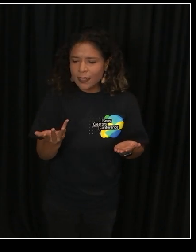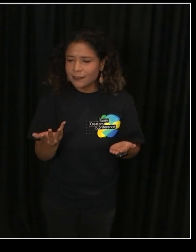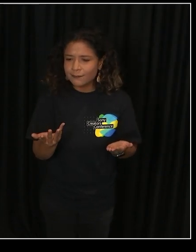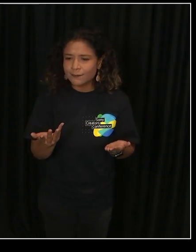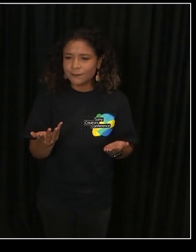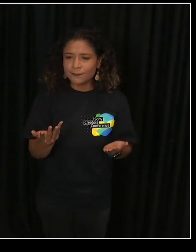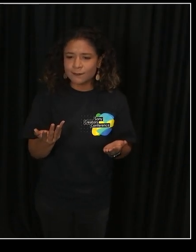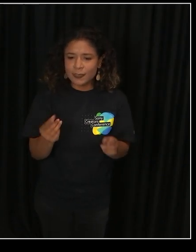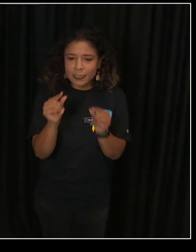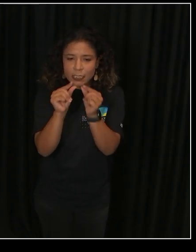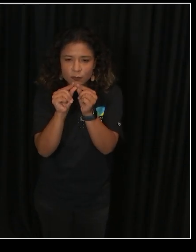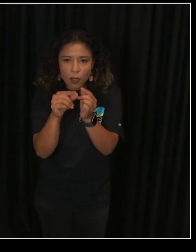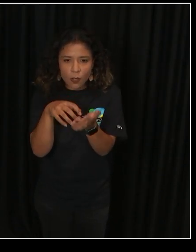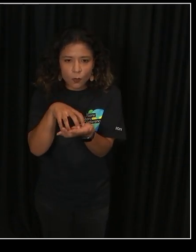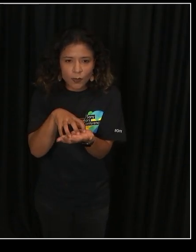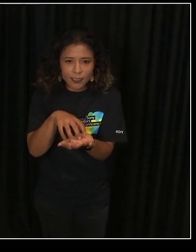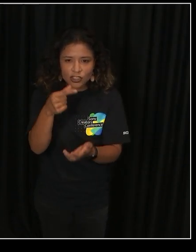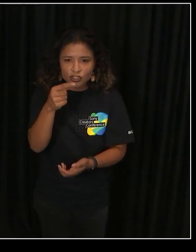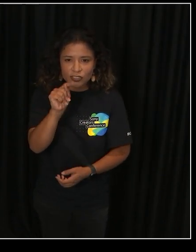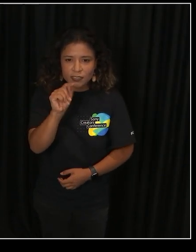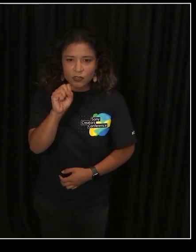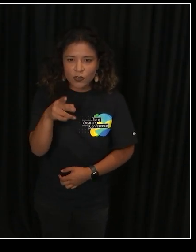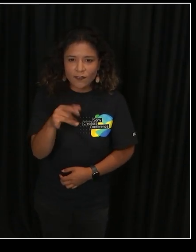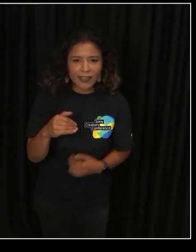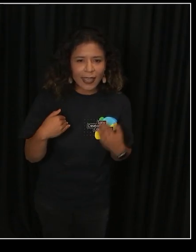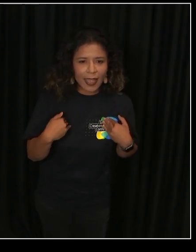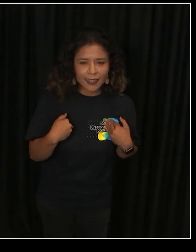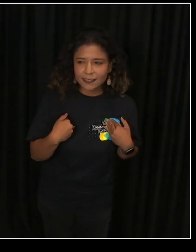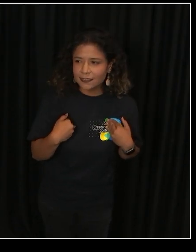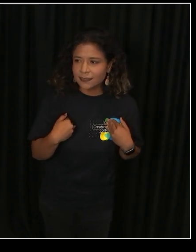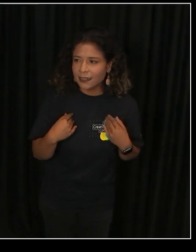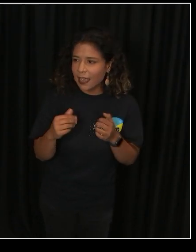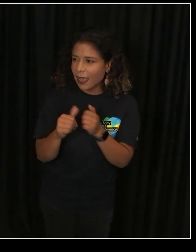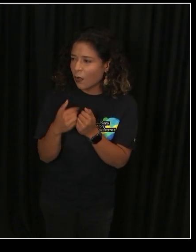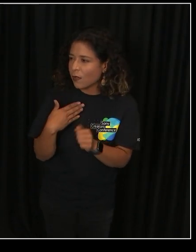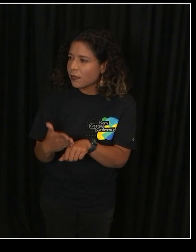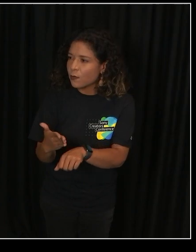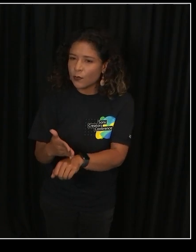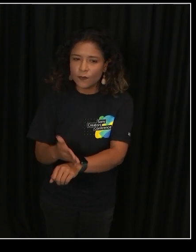the small weaknesses that GT Sophy had in that race and could we improve on them?